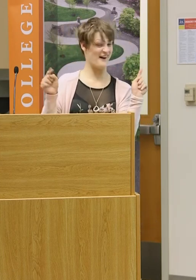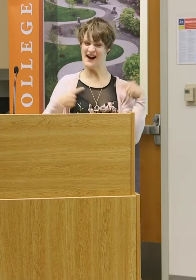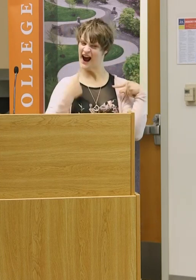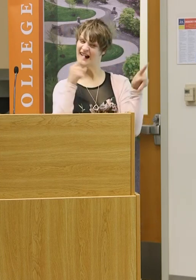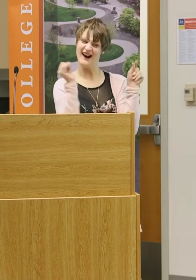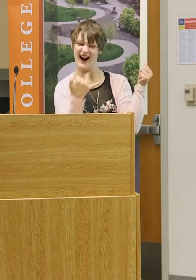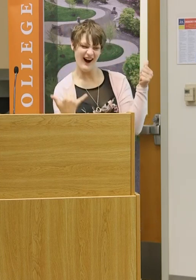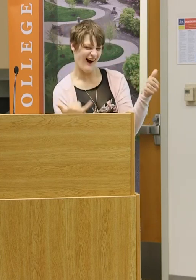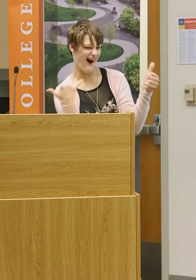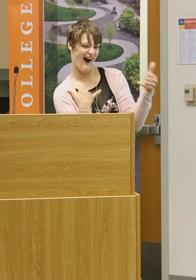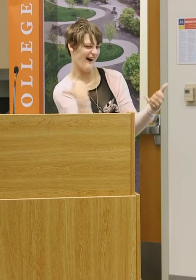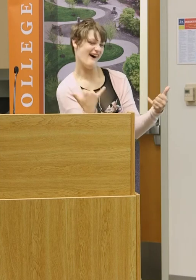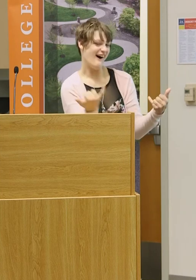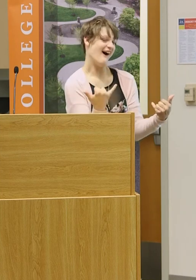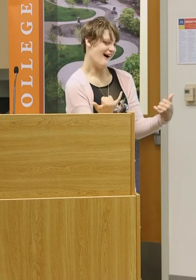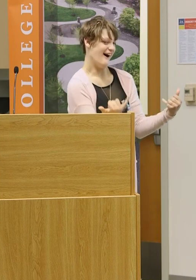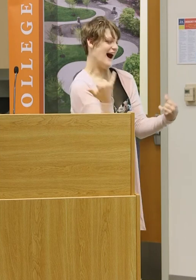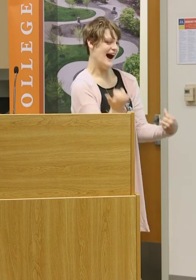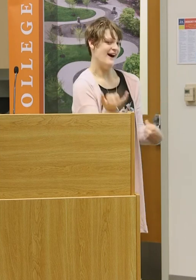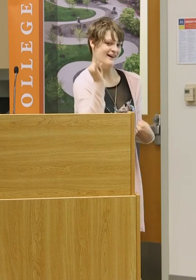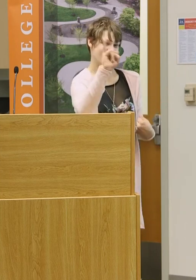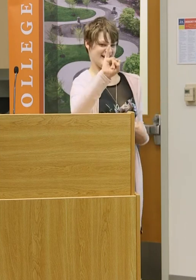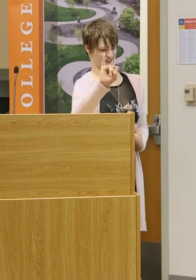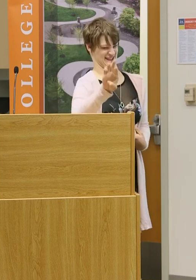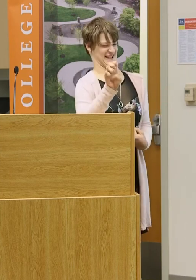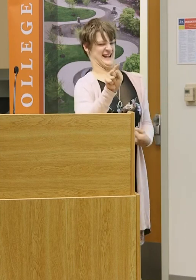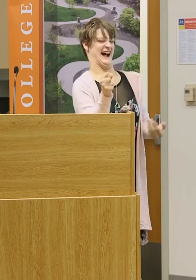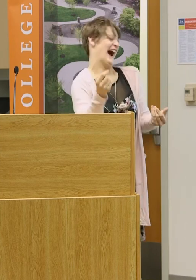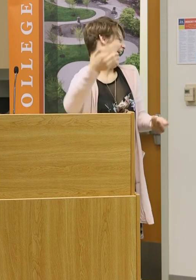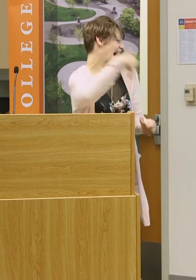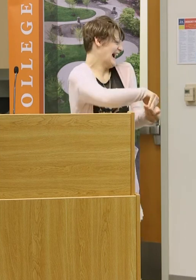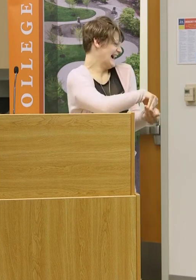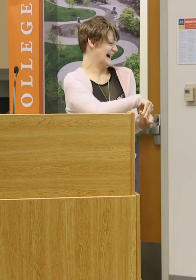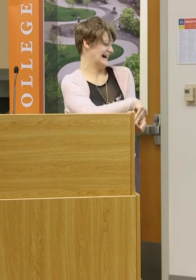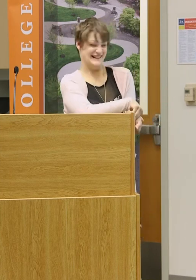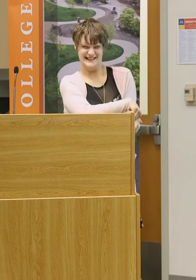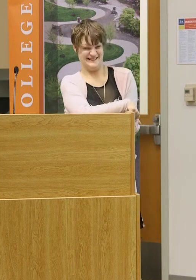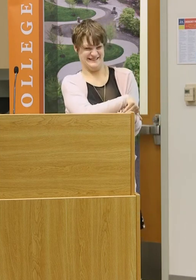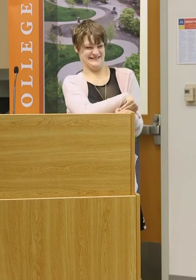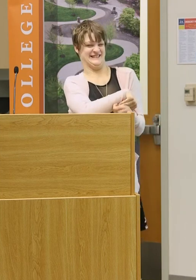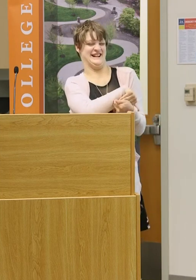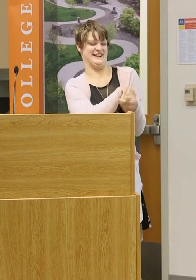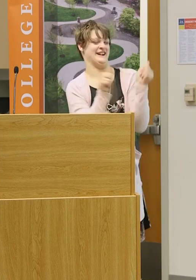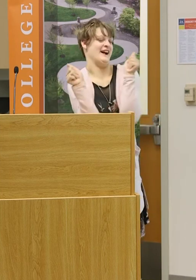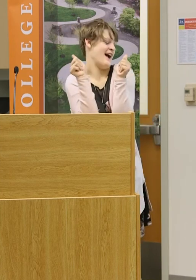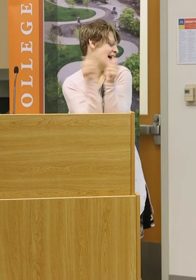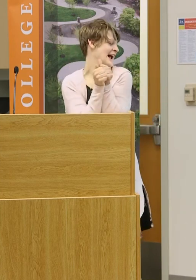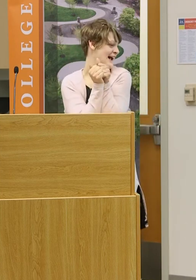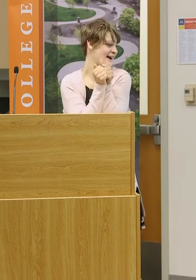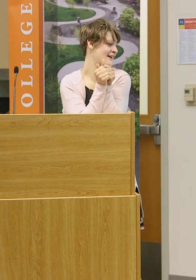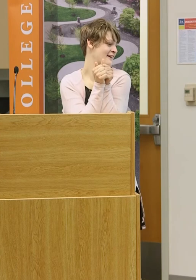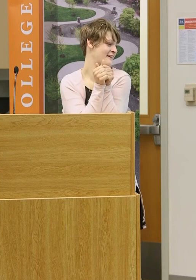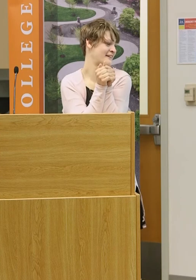And I've pursued my goals, and have become successful, through the I-BEST program that Clark College offers.